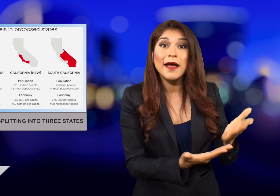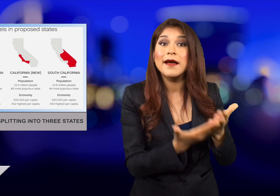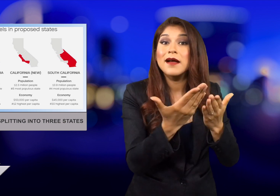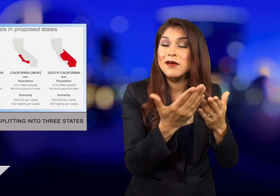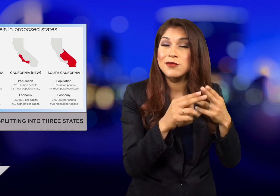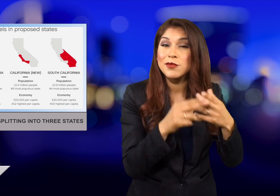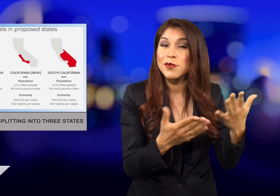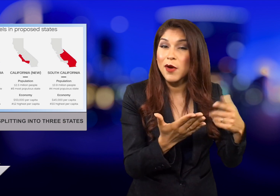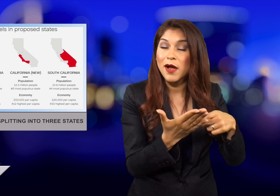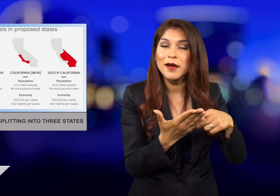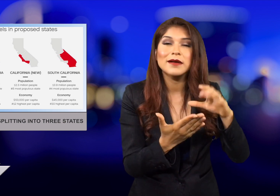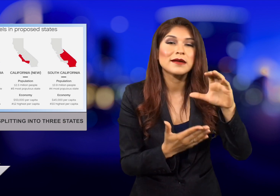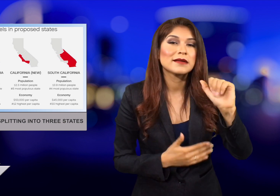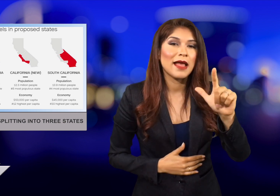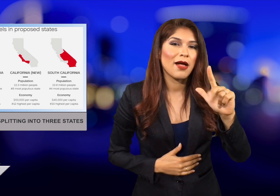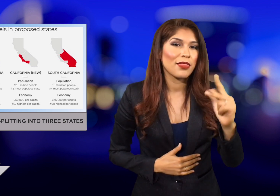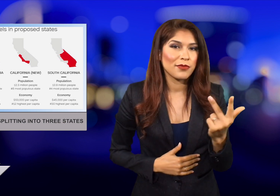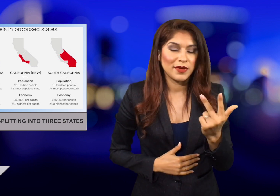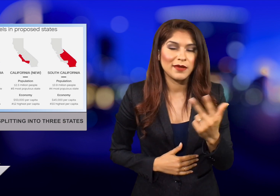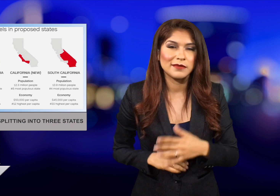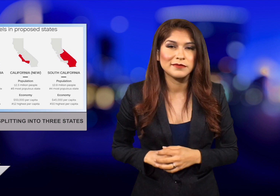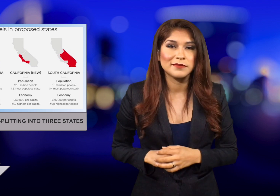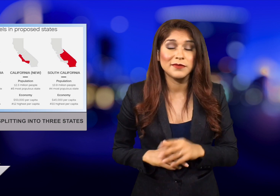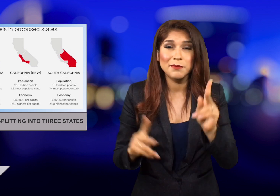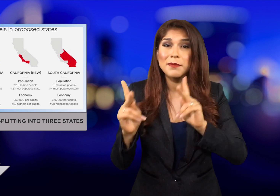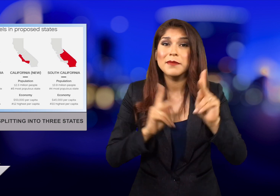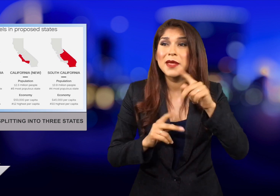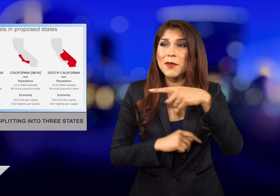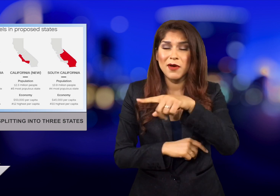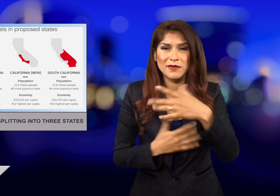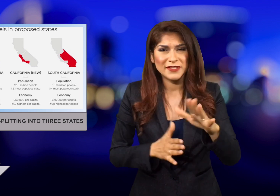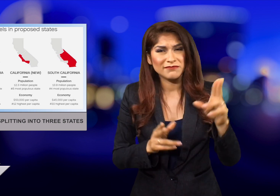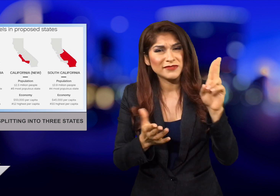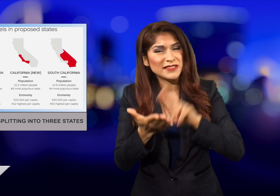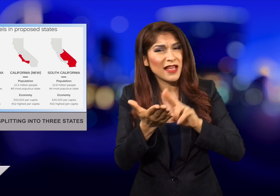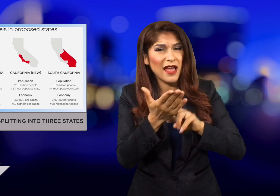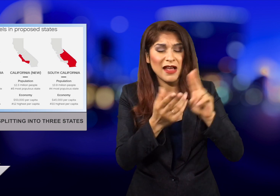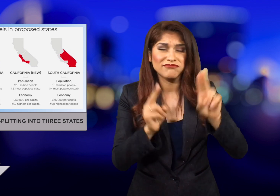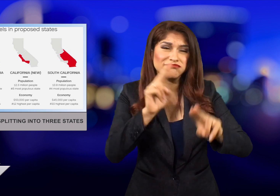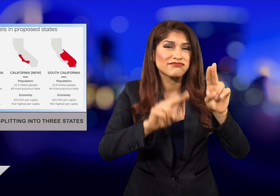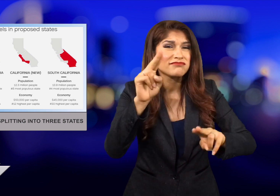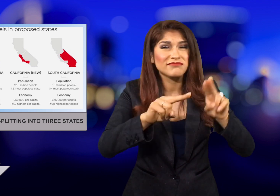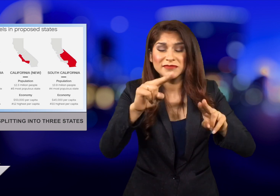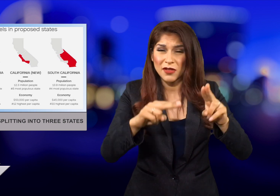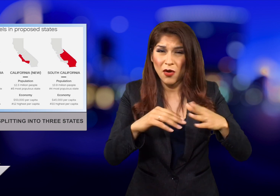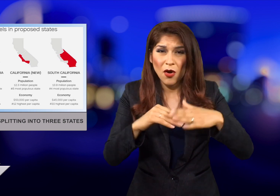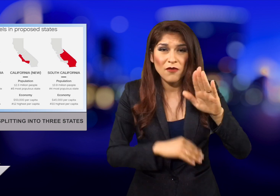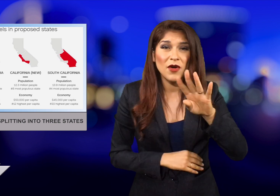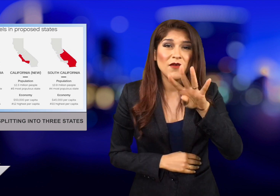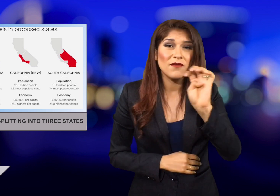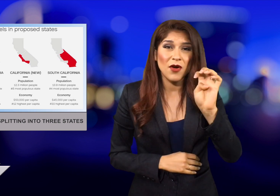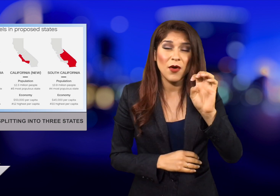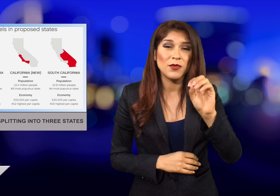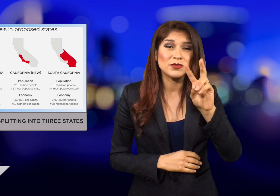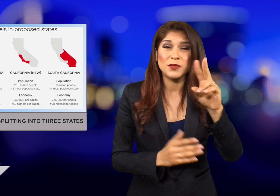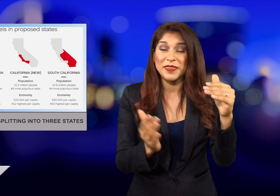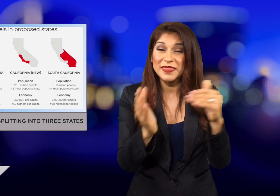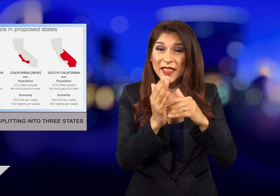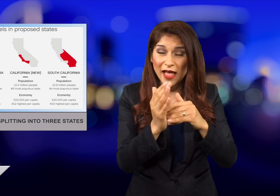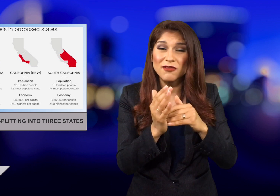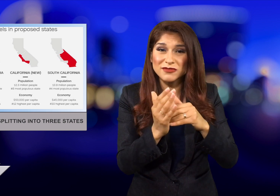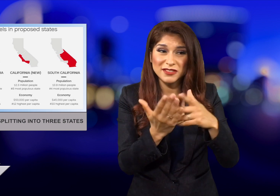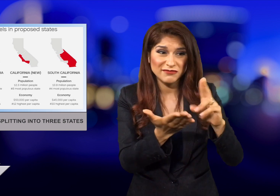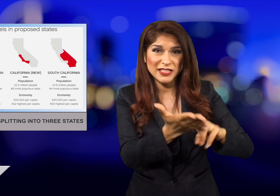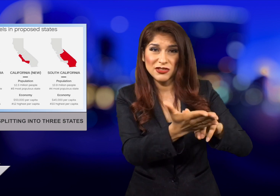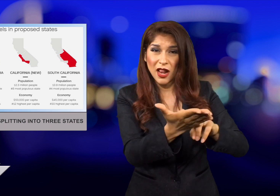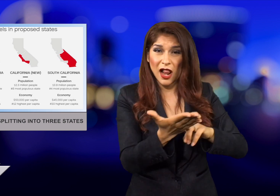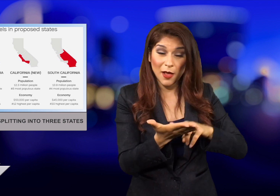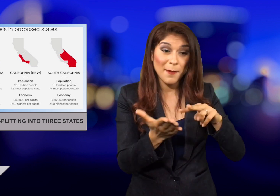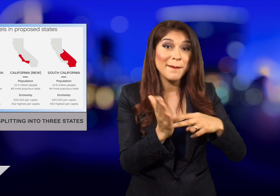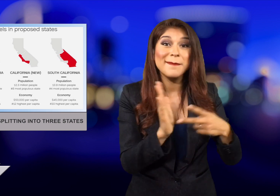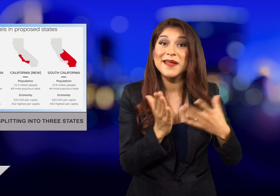The proposal is called "Cal 3" and it received over 402,000 valid signatures, which means